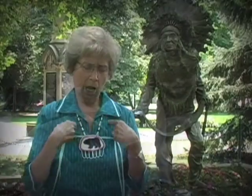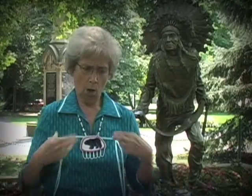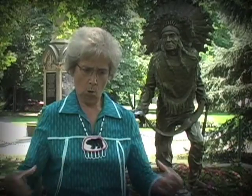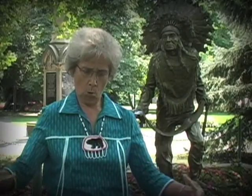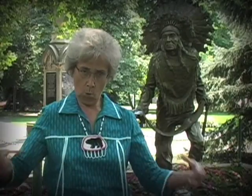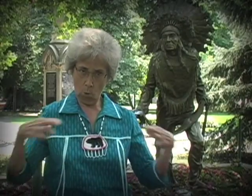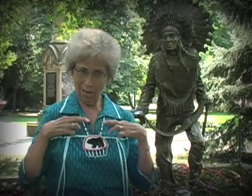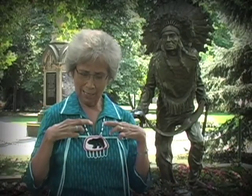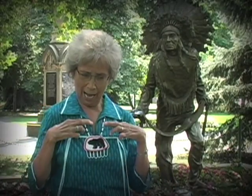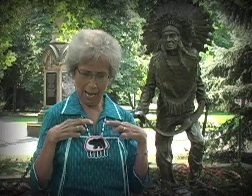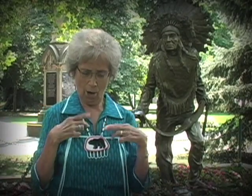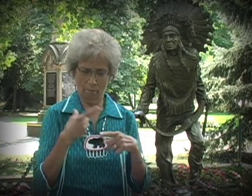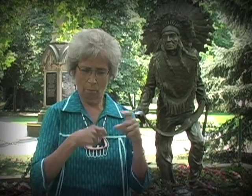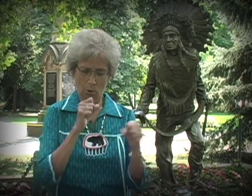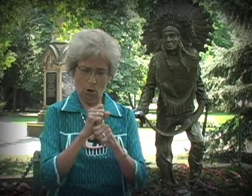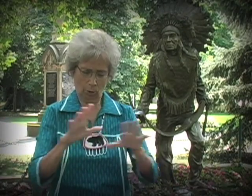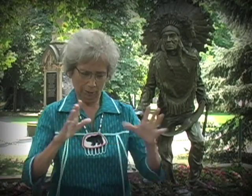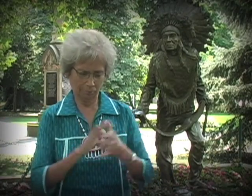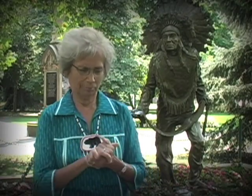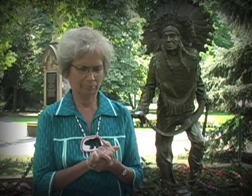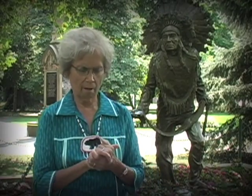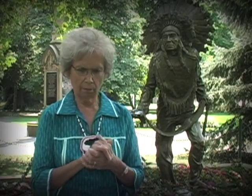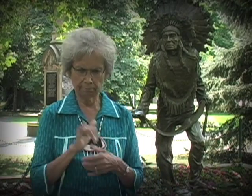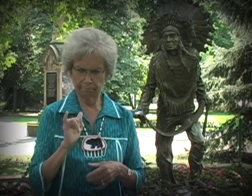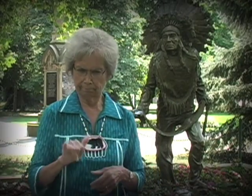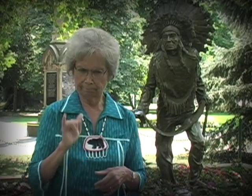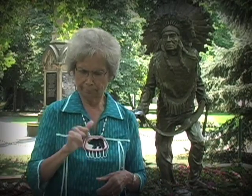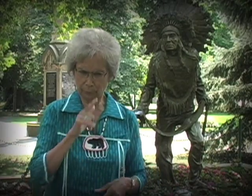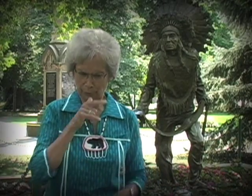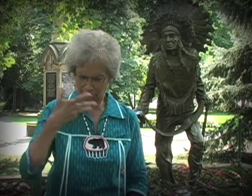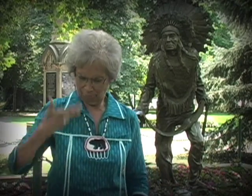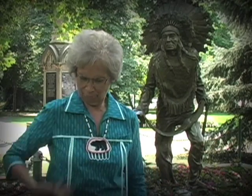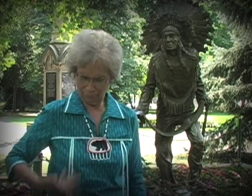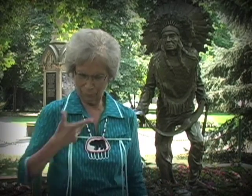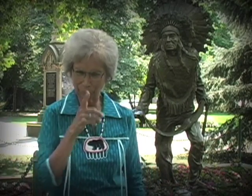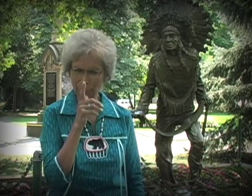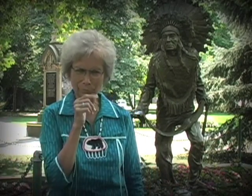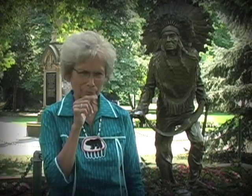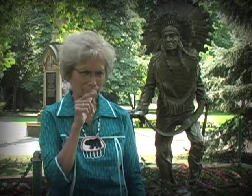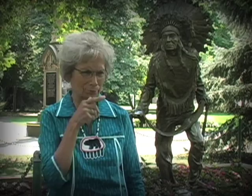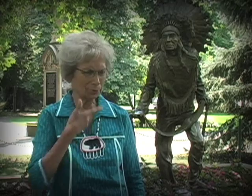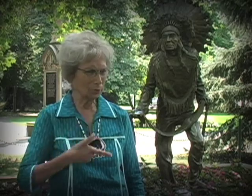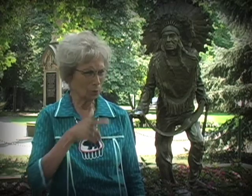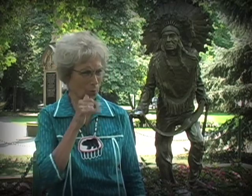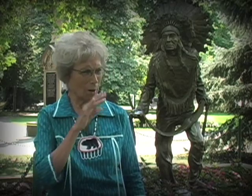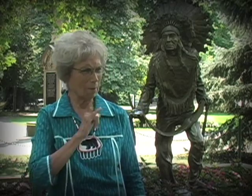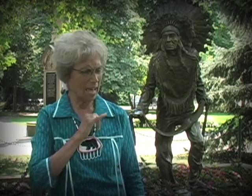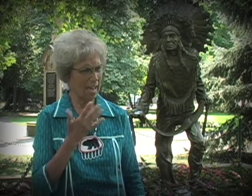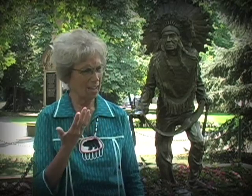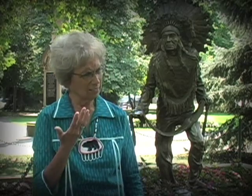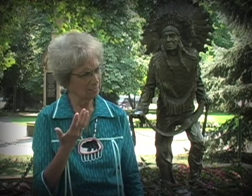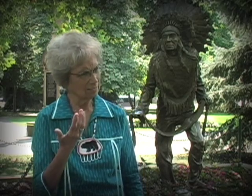When I retired from my work I asked myself who am I?